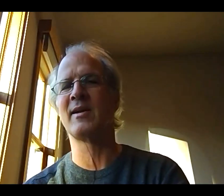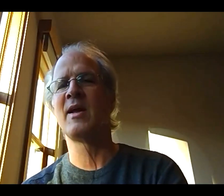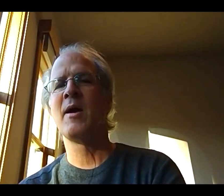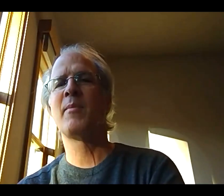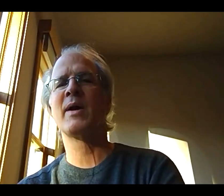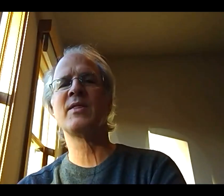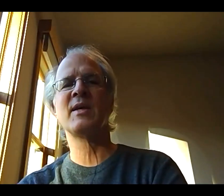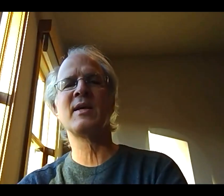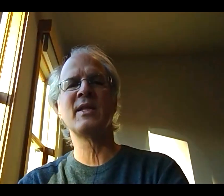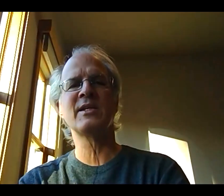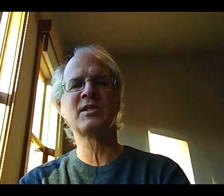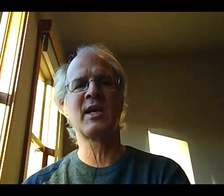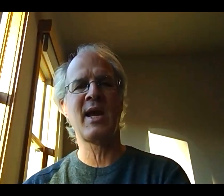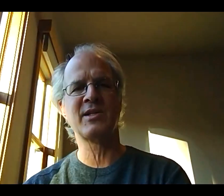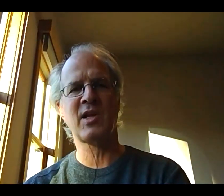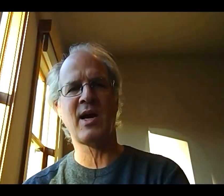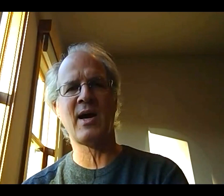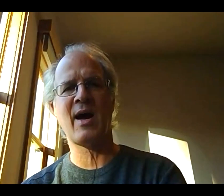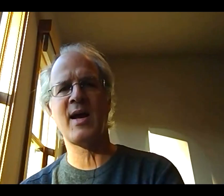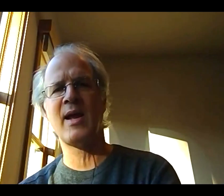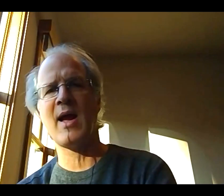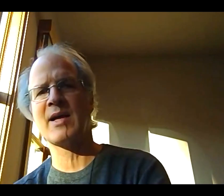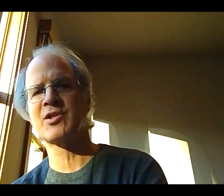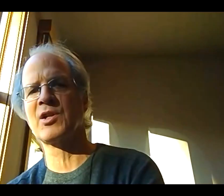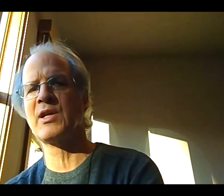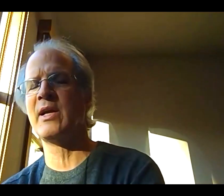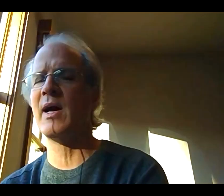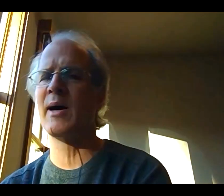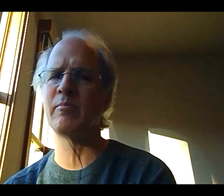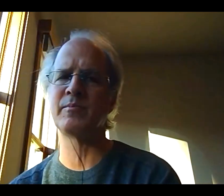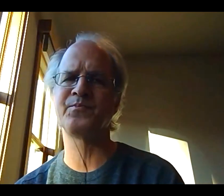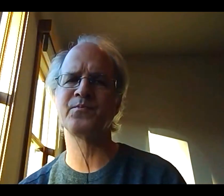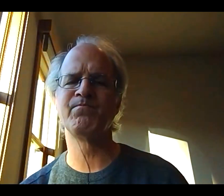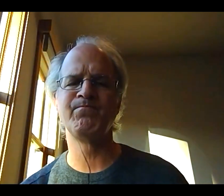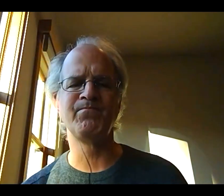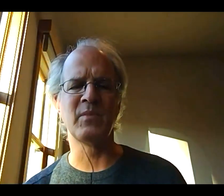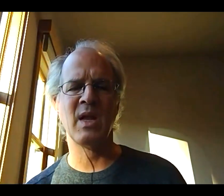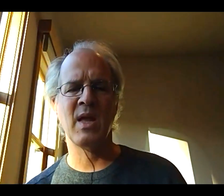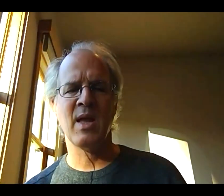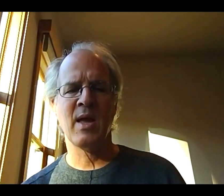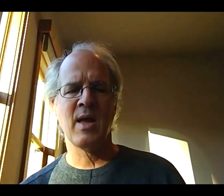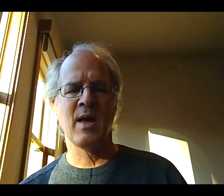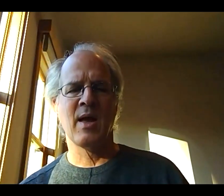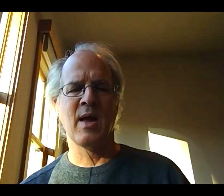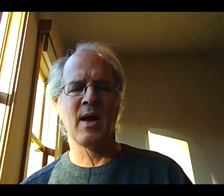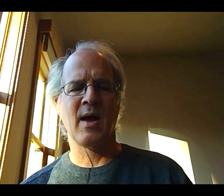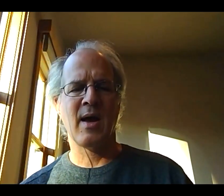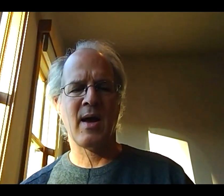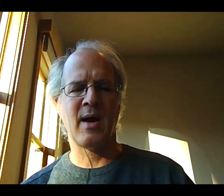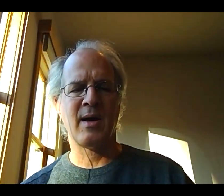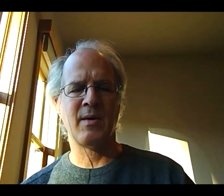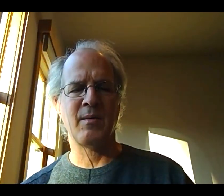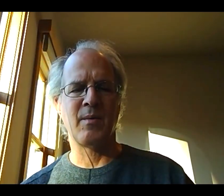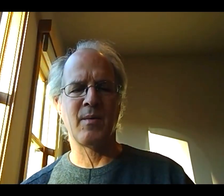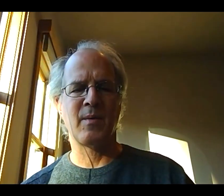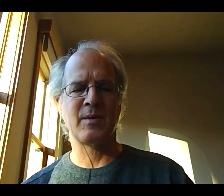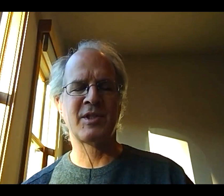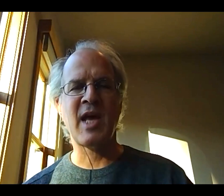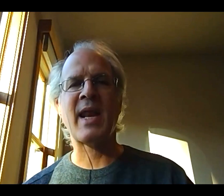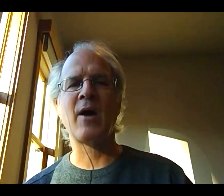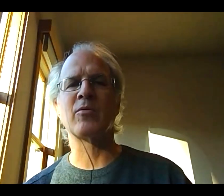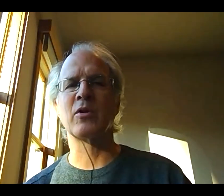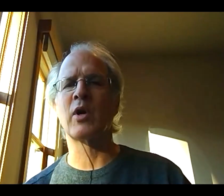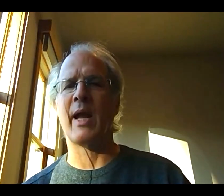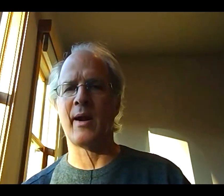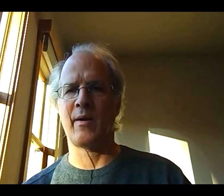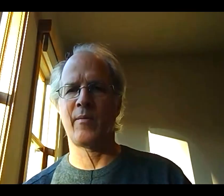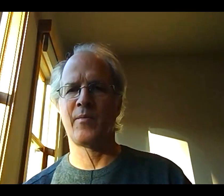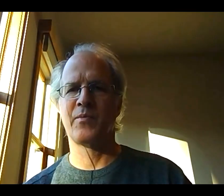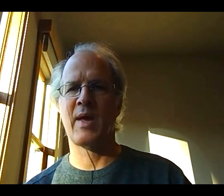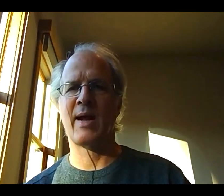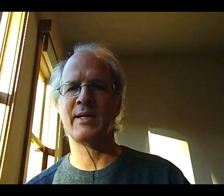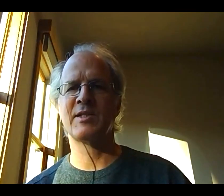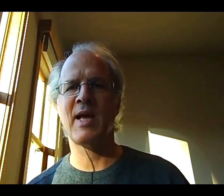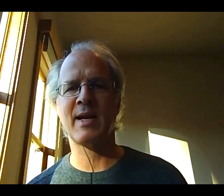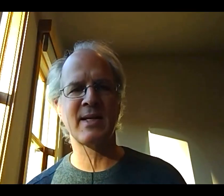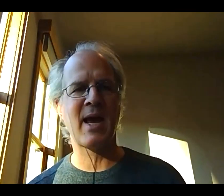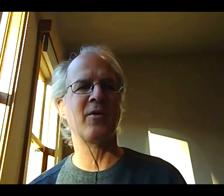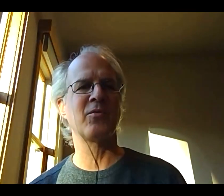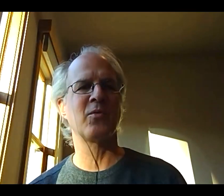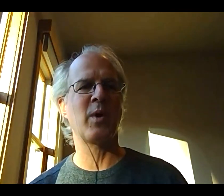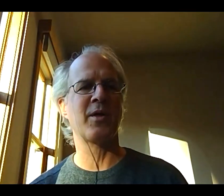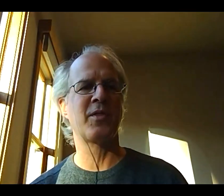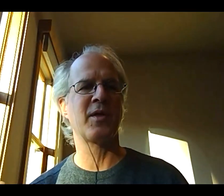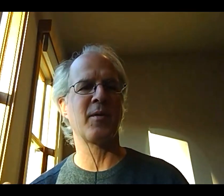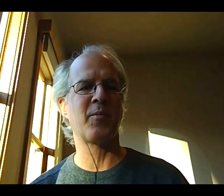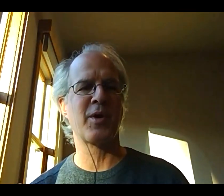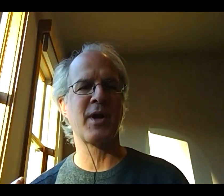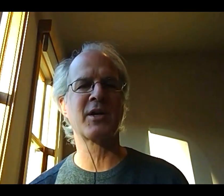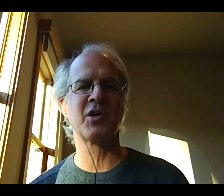But in in this case, I actually set out looking, and I sat down with the production